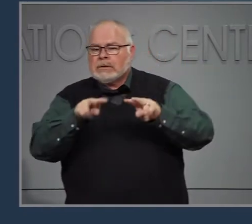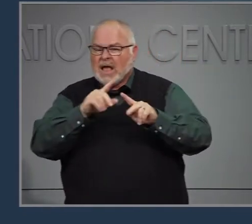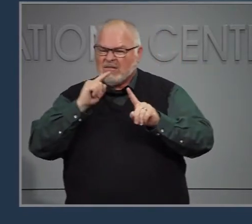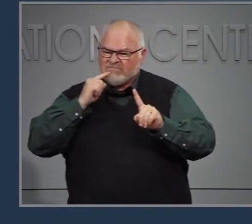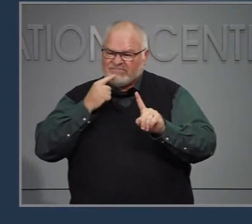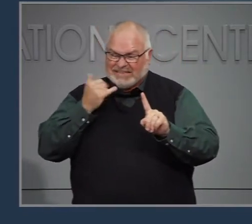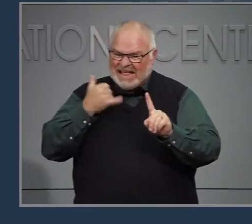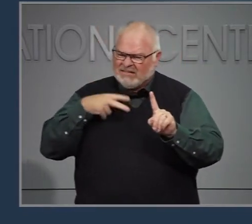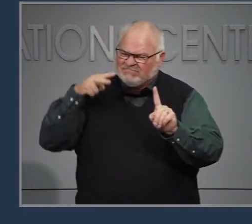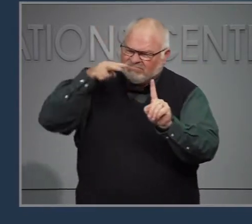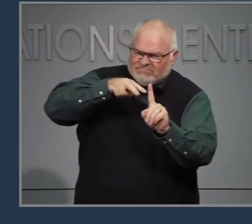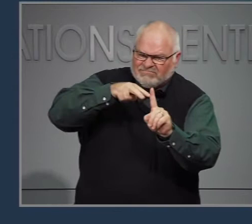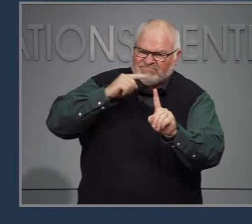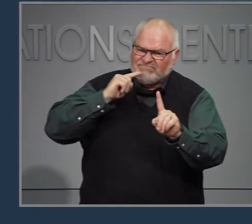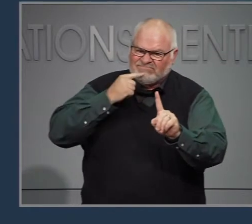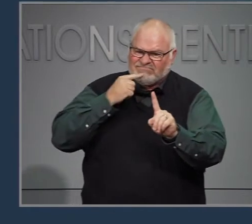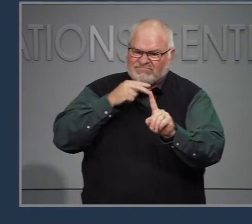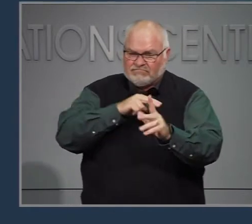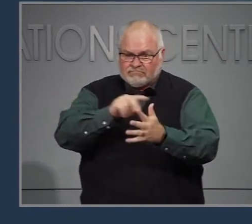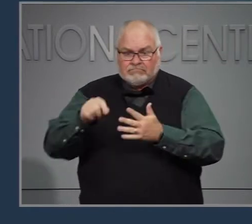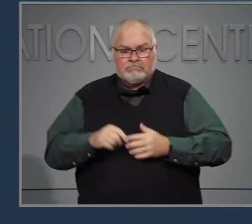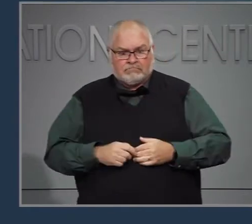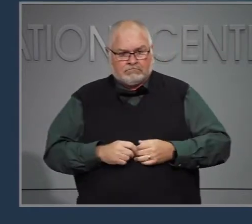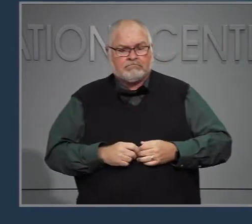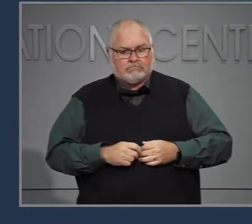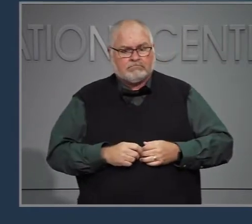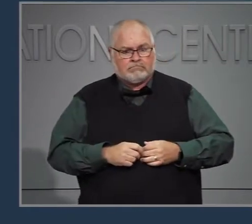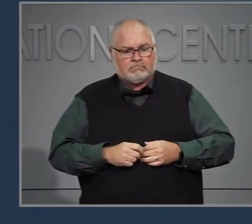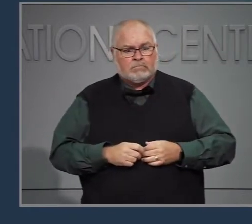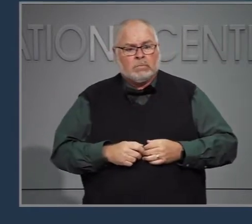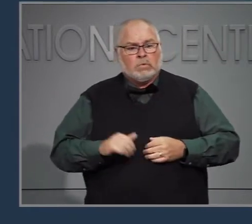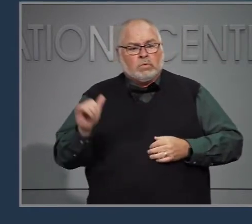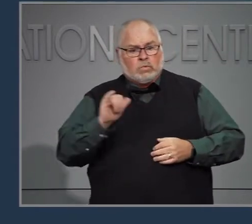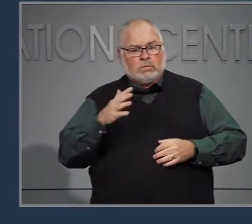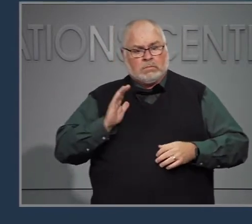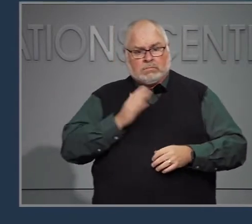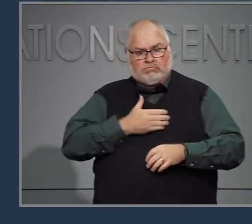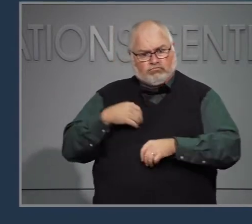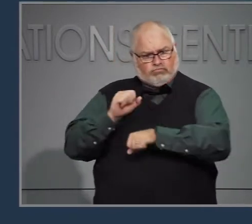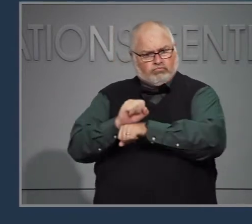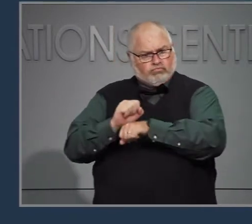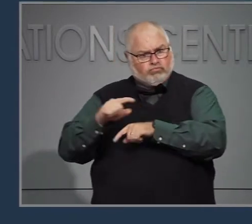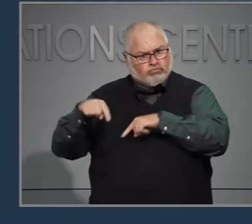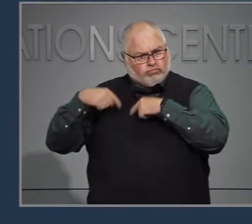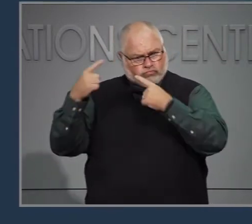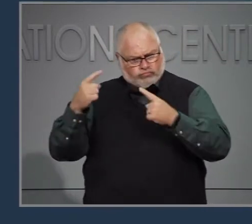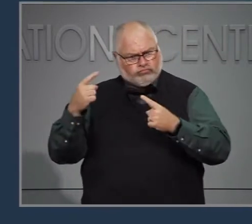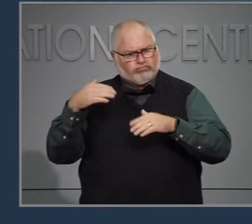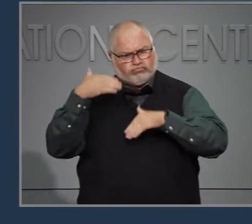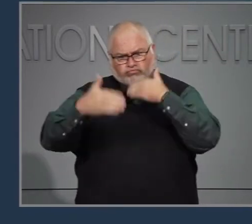THE QUICK AFFECTIVE ACTIONS. WE HAVE BEEN TAKING ON THIS FRONT HAVE HAD AN IMPACT.